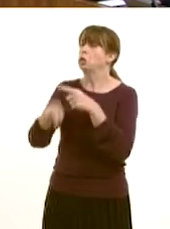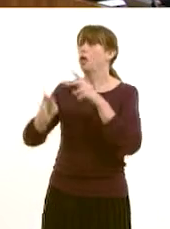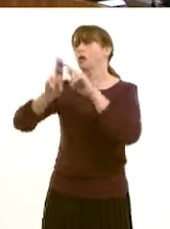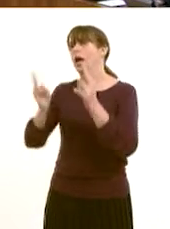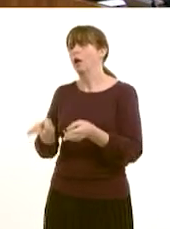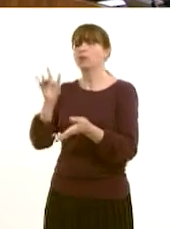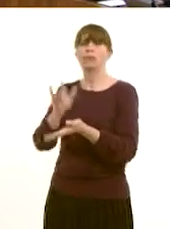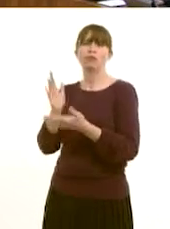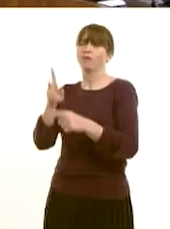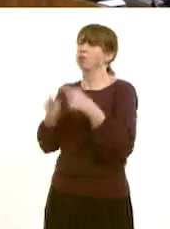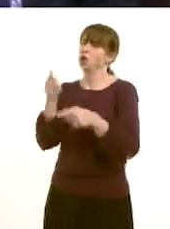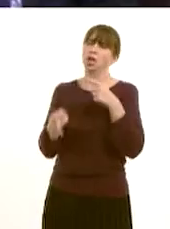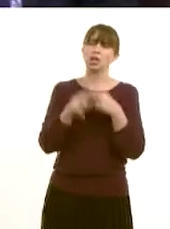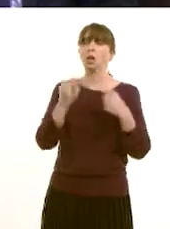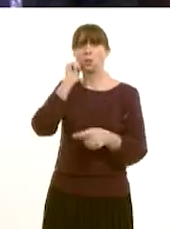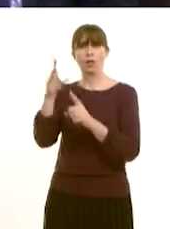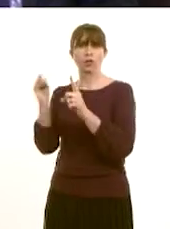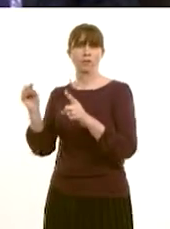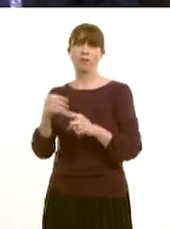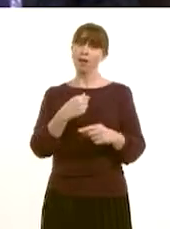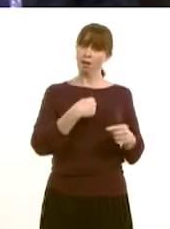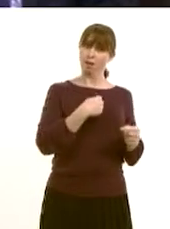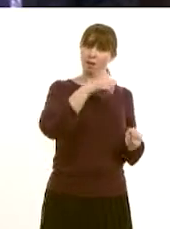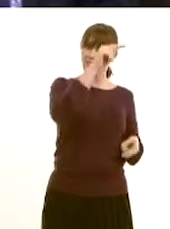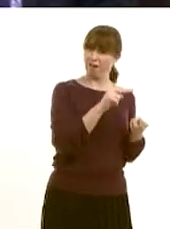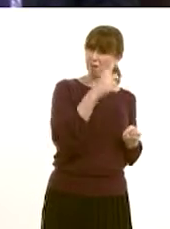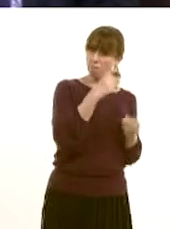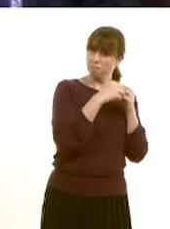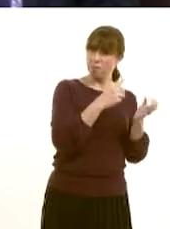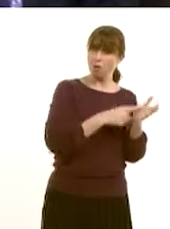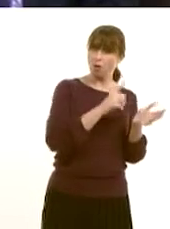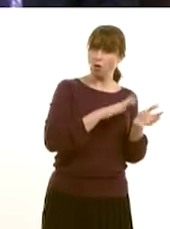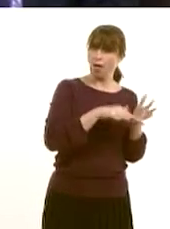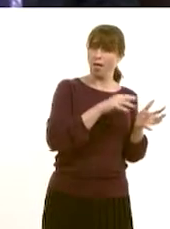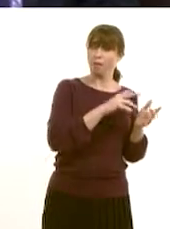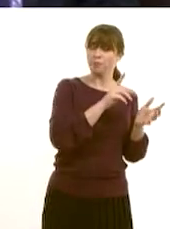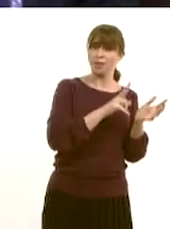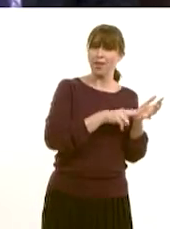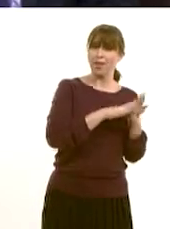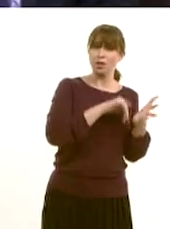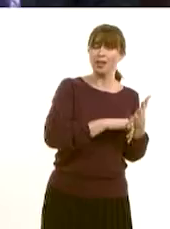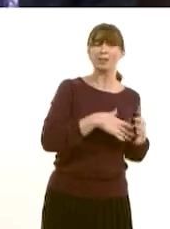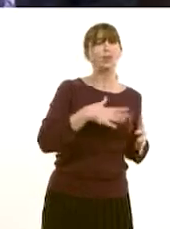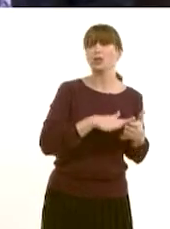Carwyn Jones: He talks about £1 billion cut from the health service. Itís not true, because we know, of course, that we spend more on health than England does per head.